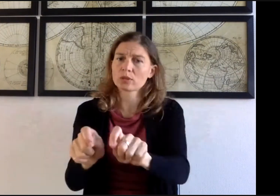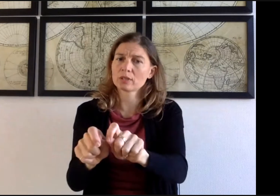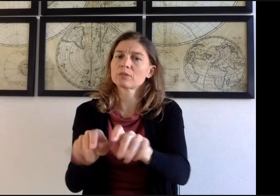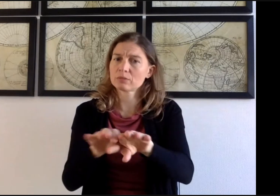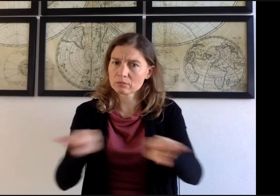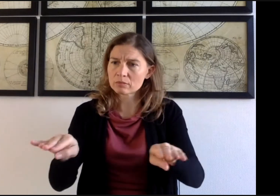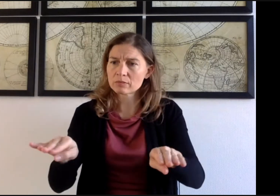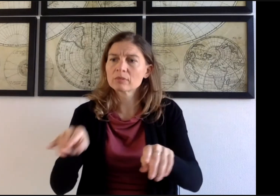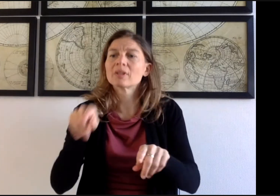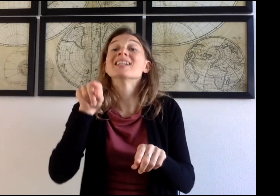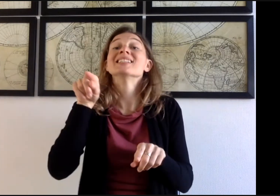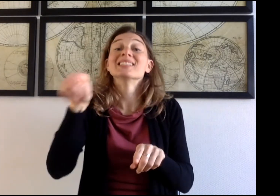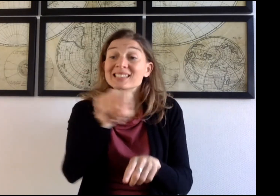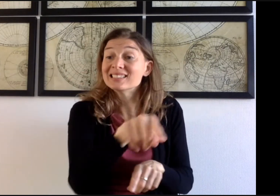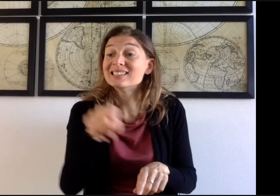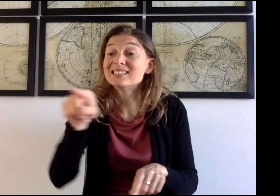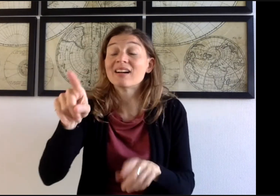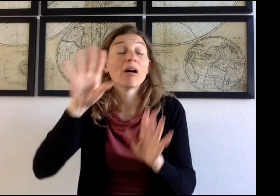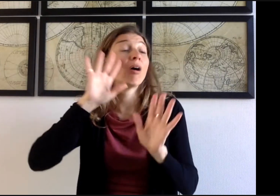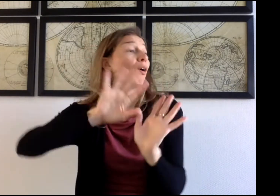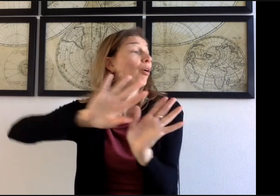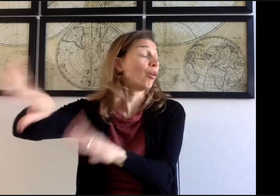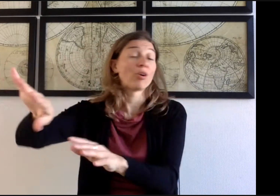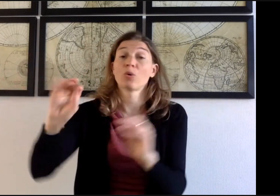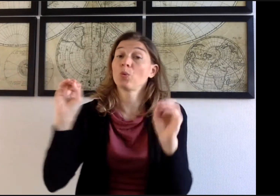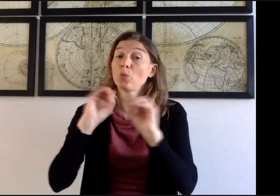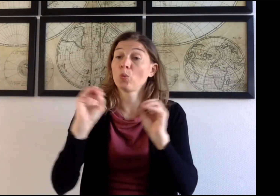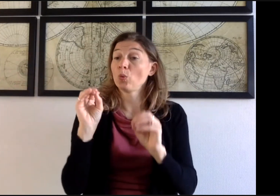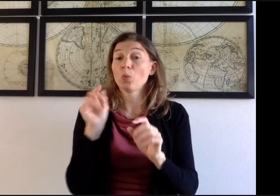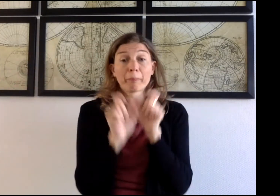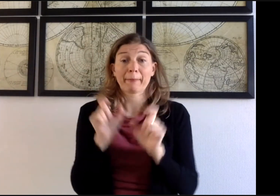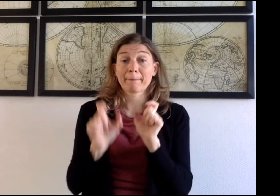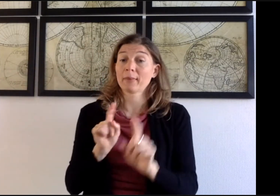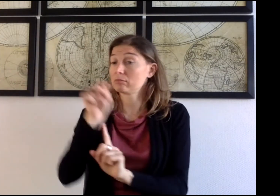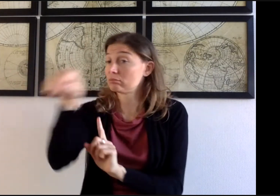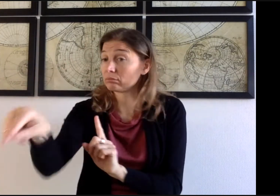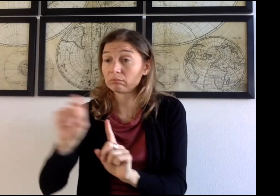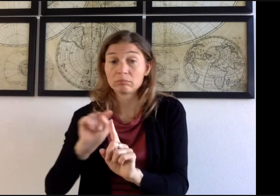And most countries don't count deaths in institutions in the official statistics.